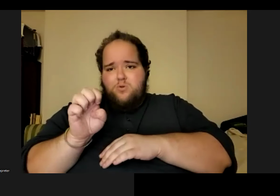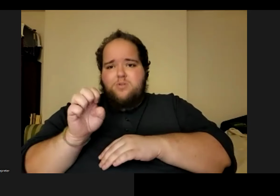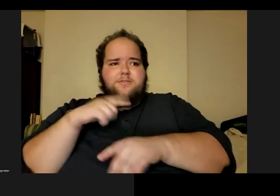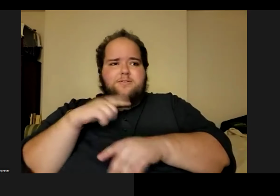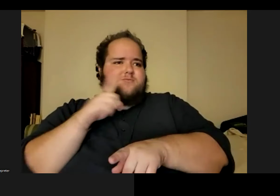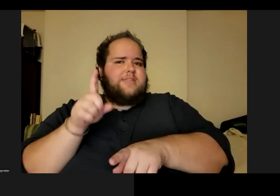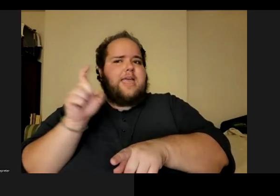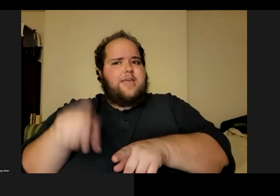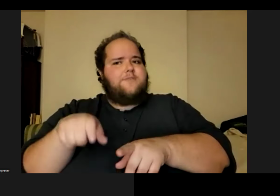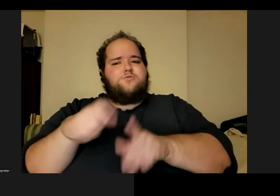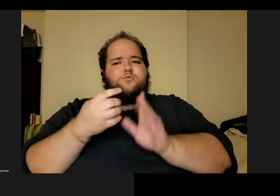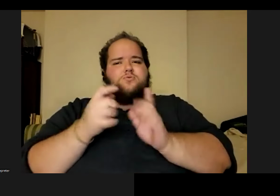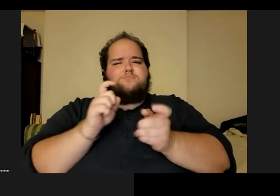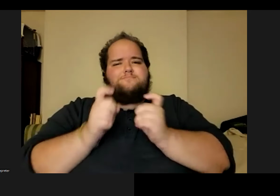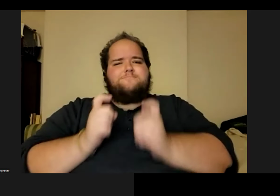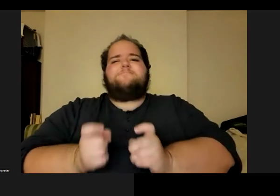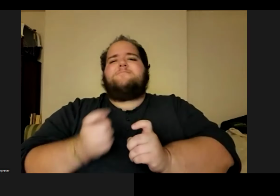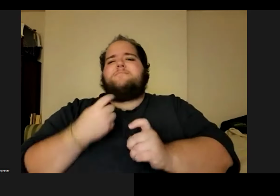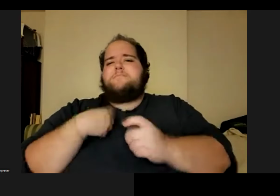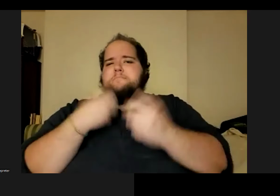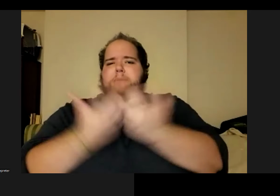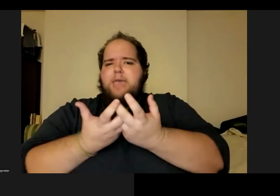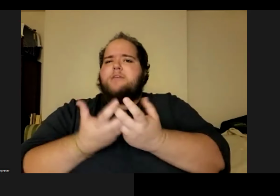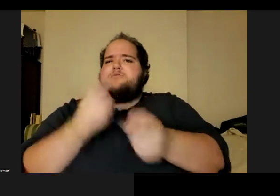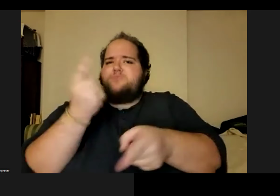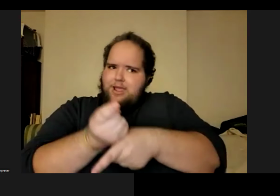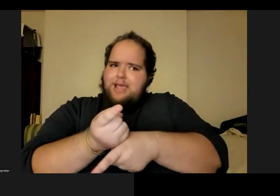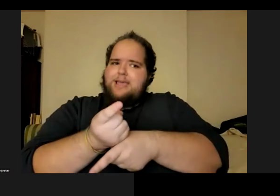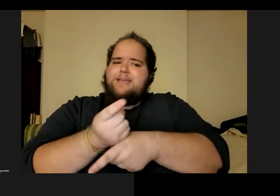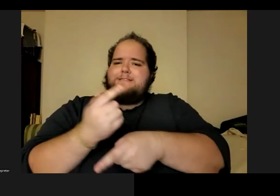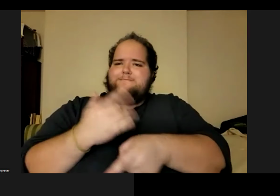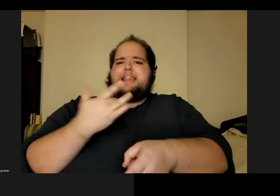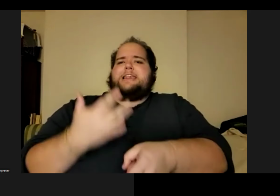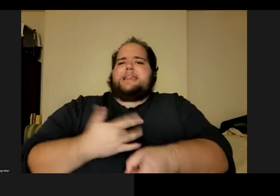to get exactly the tone that you'd like. And…